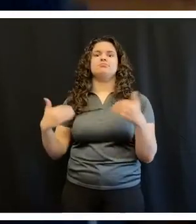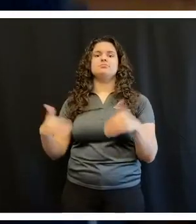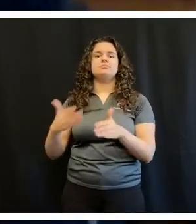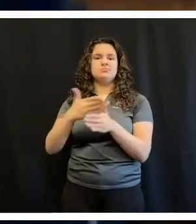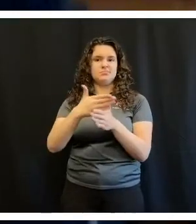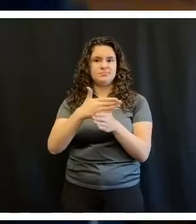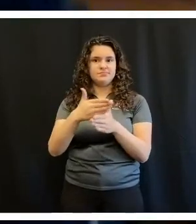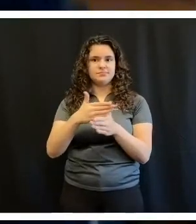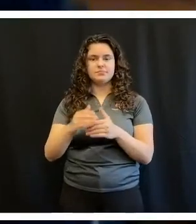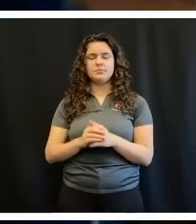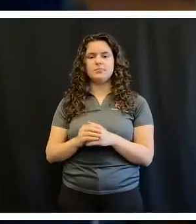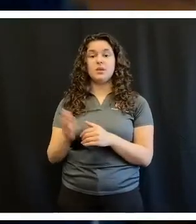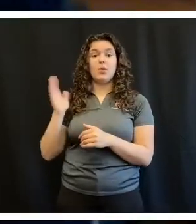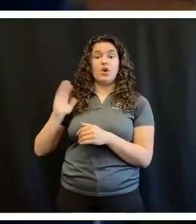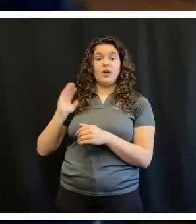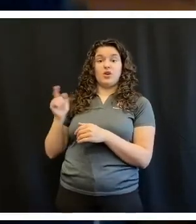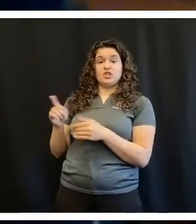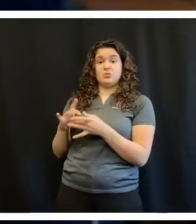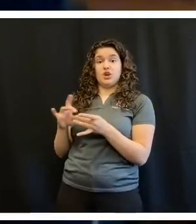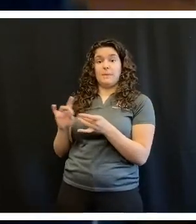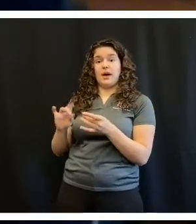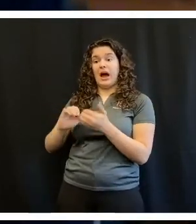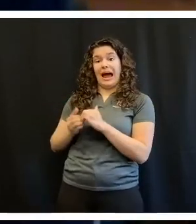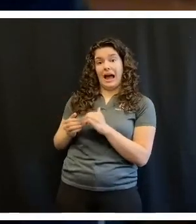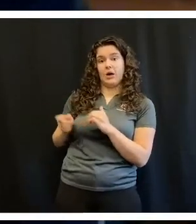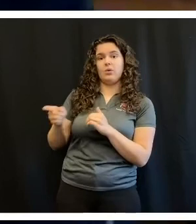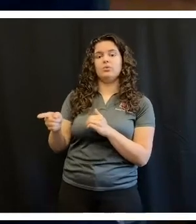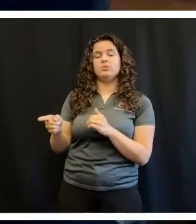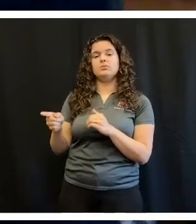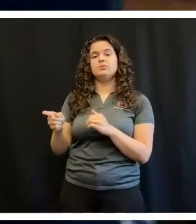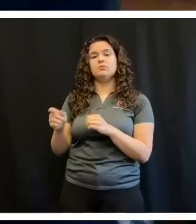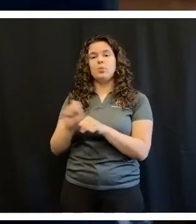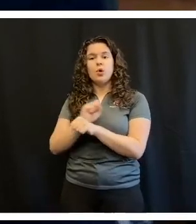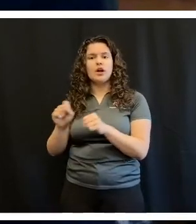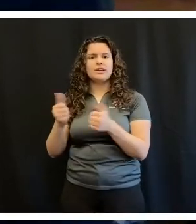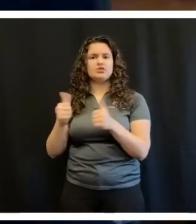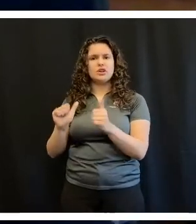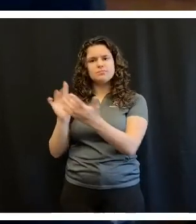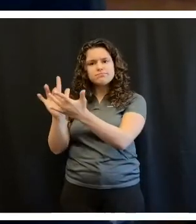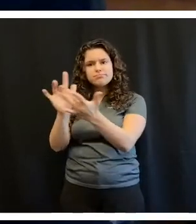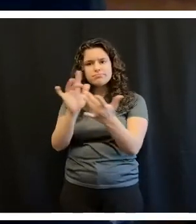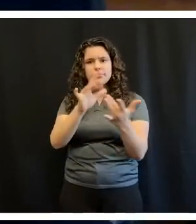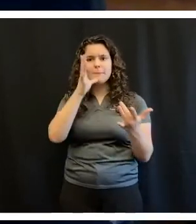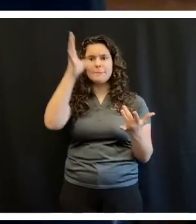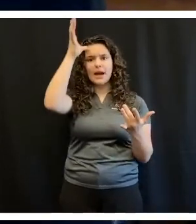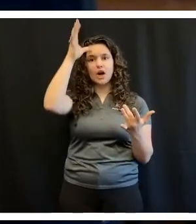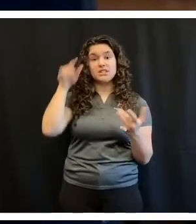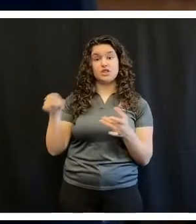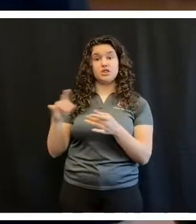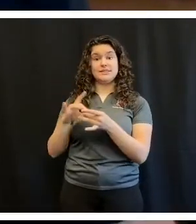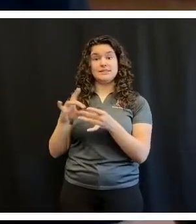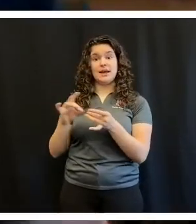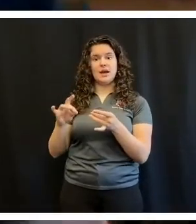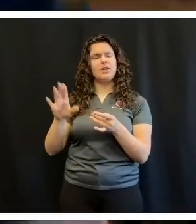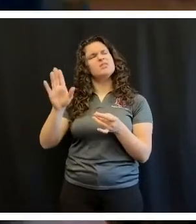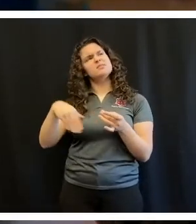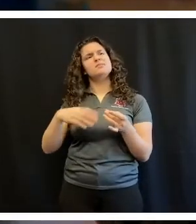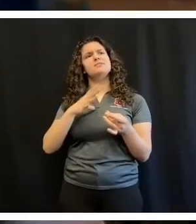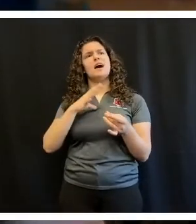to reach out to parents. And she said, "I want to call parents "when their child does something good.